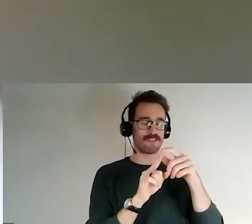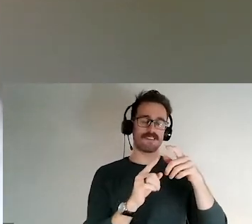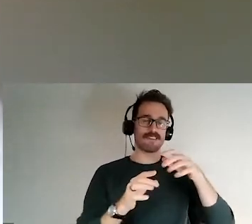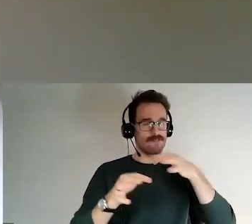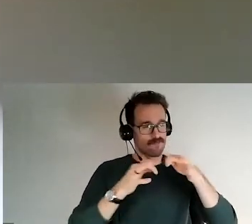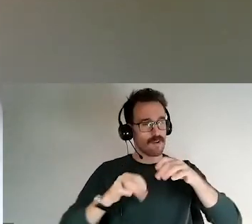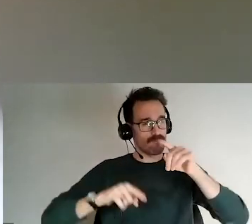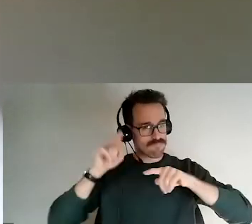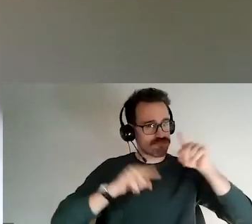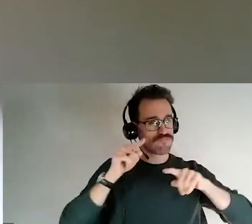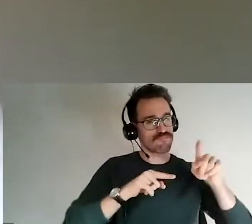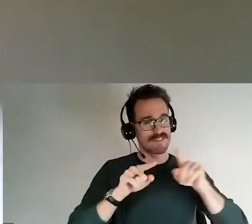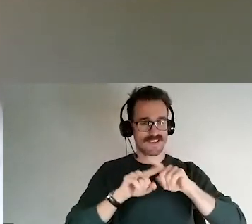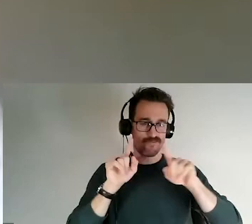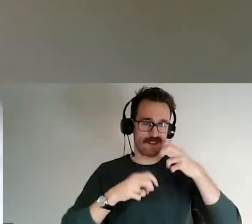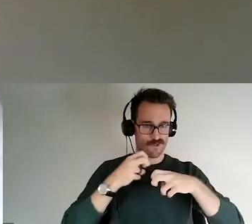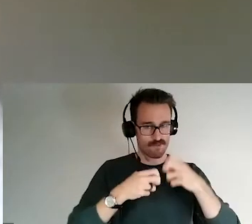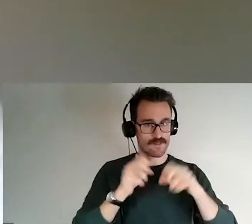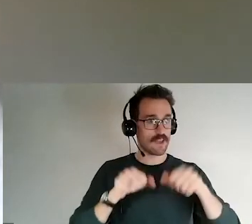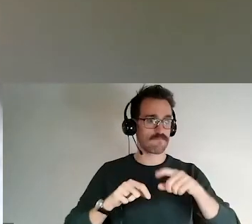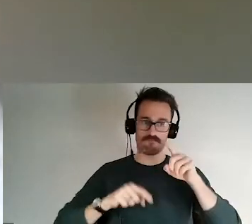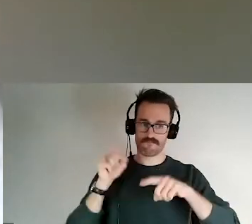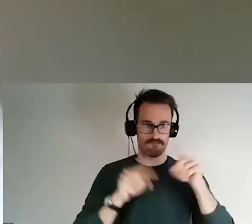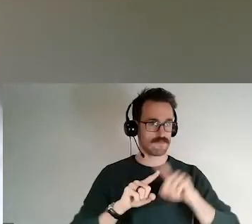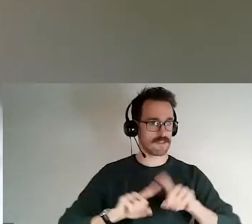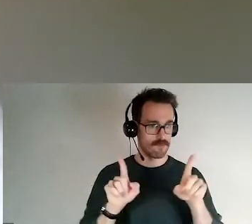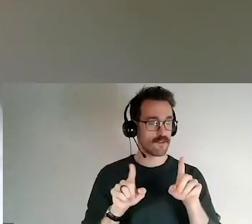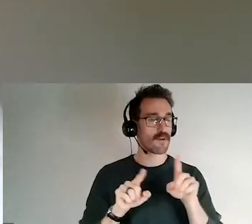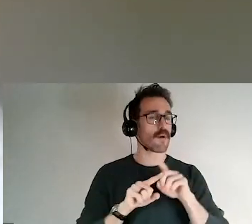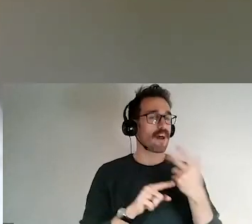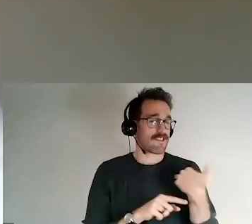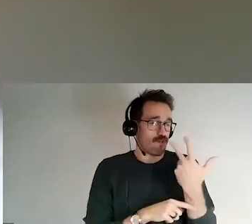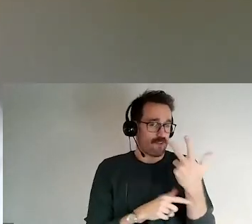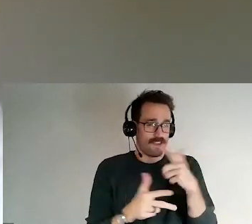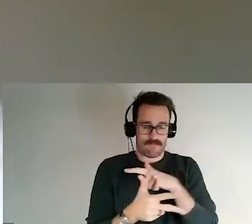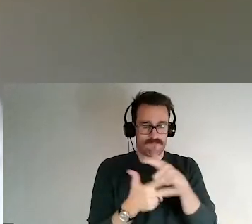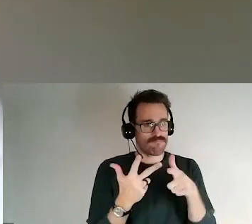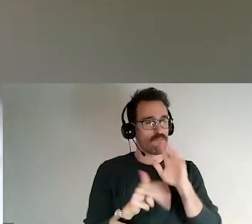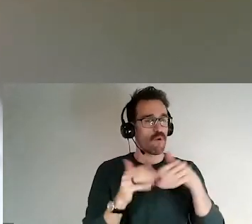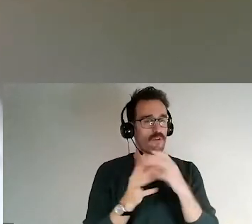that can be very different in nature but share three key characteristics. They are intermittent,